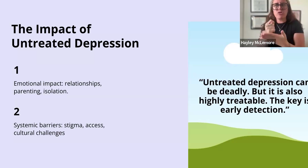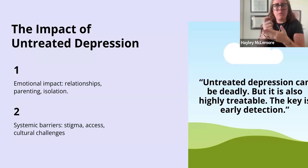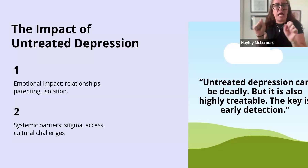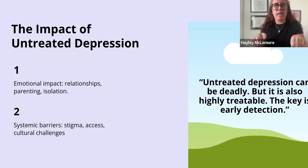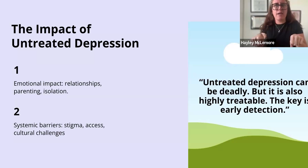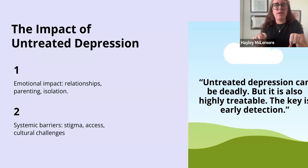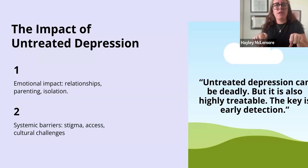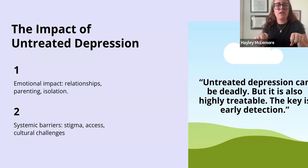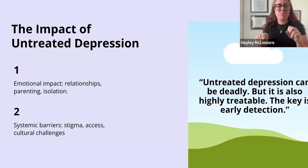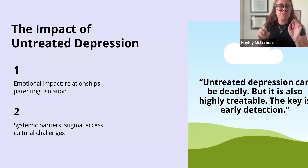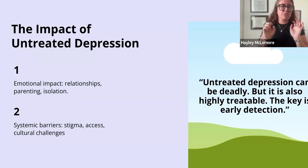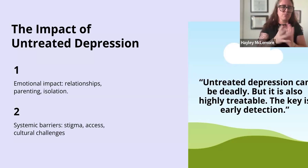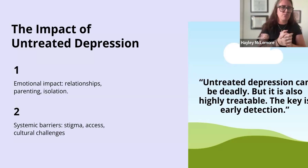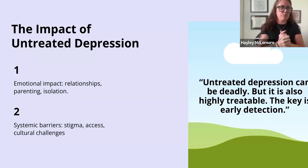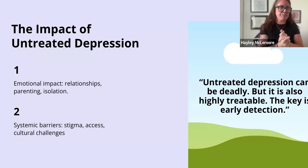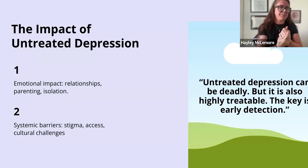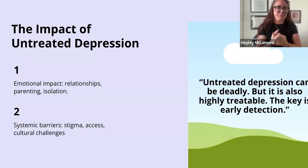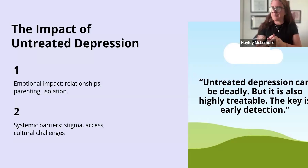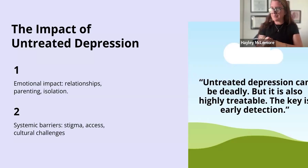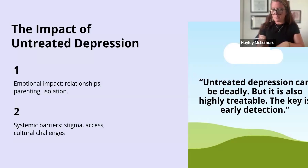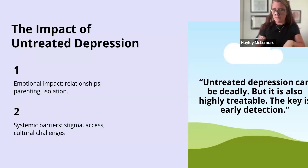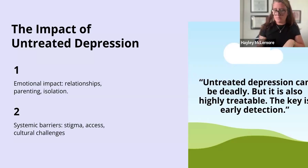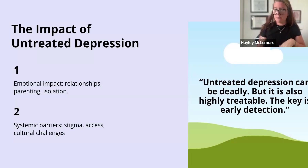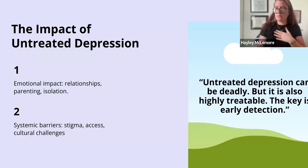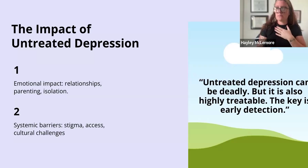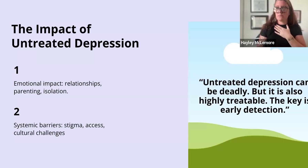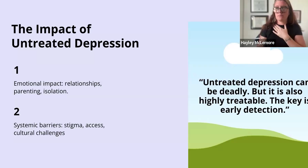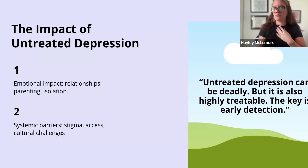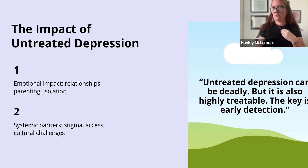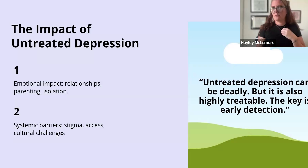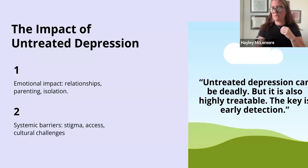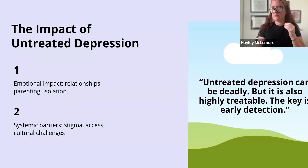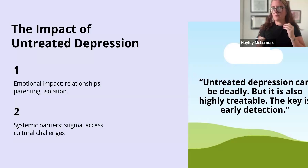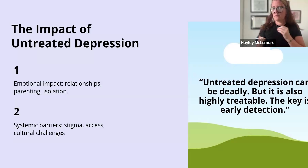Early intervention can truly save-- save lives once depression is treated.